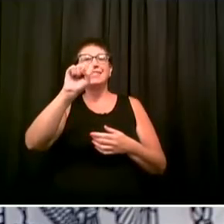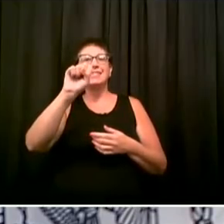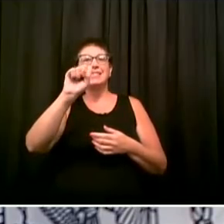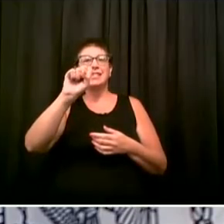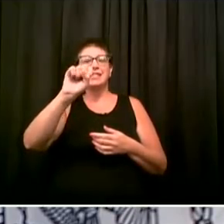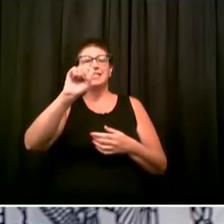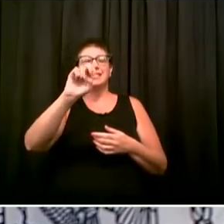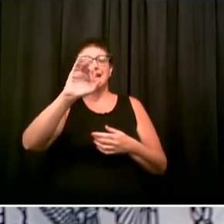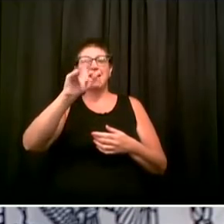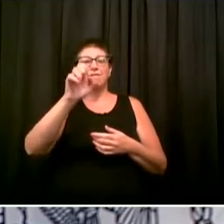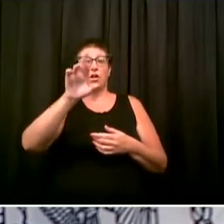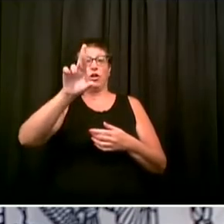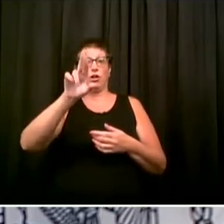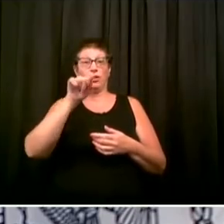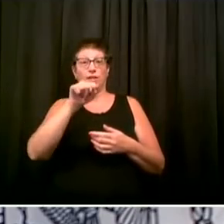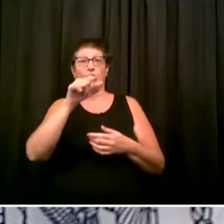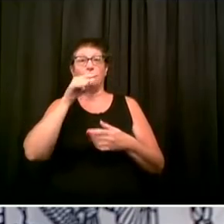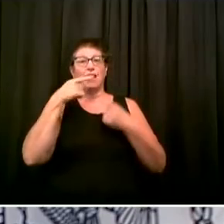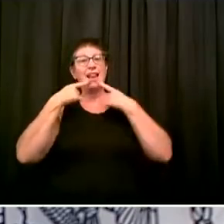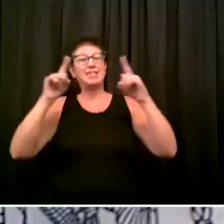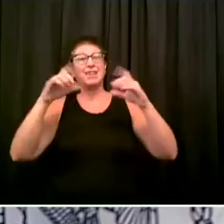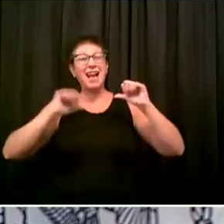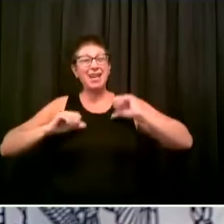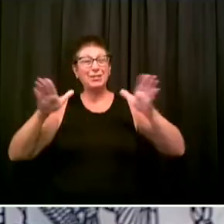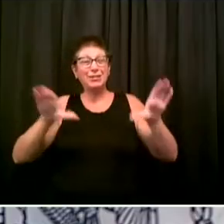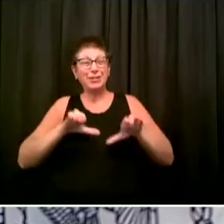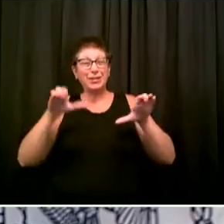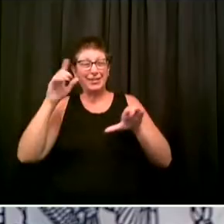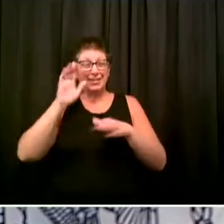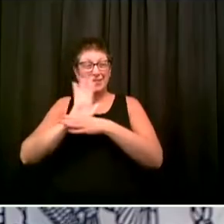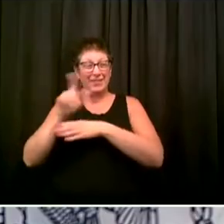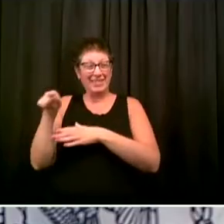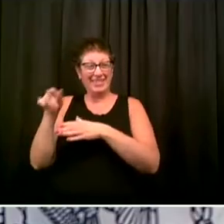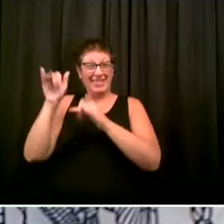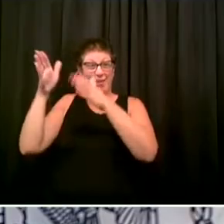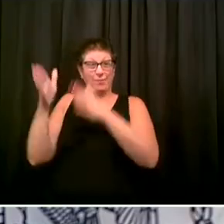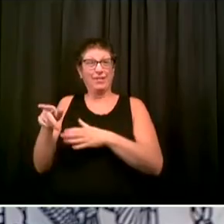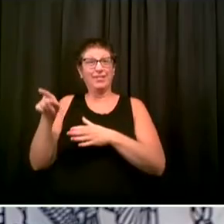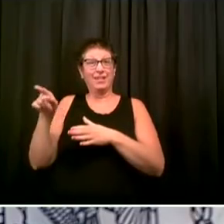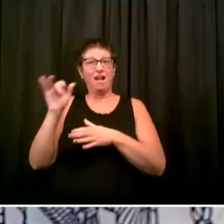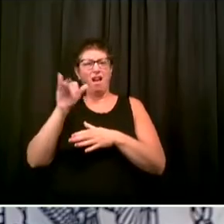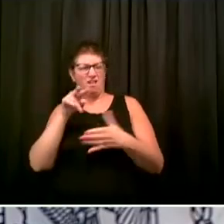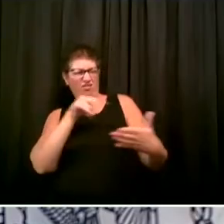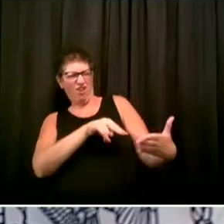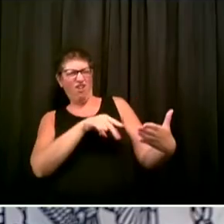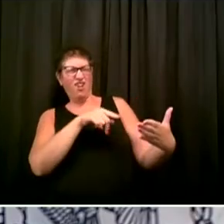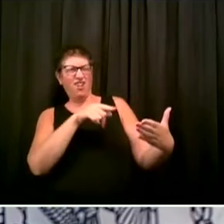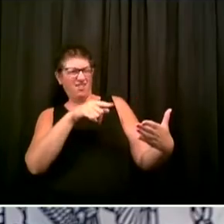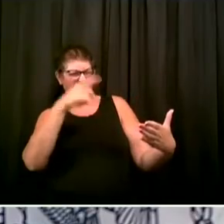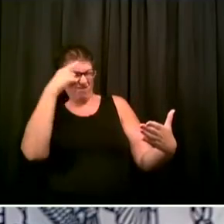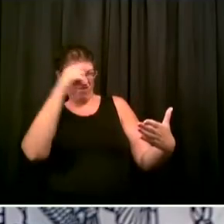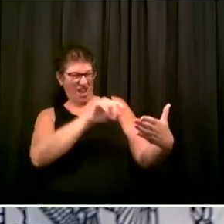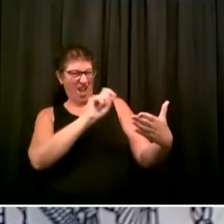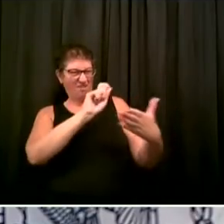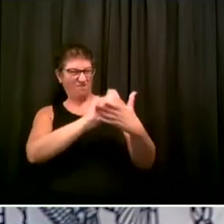NEW YORK IS DEAD?" I